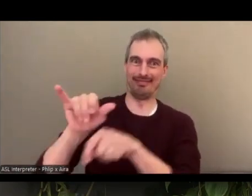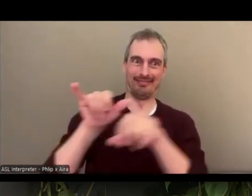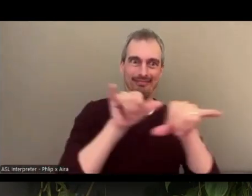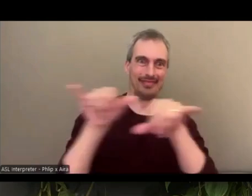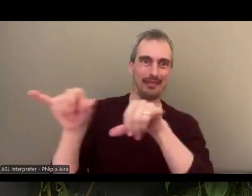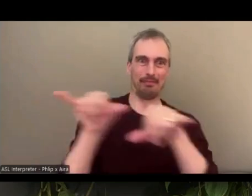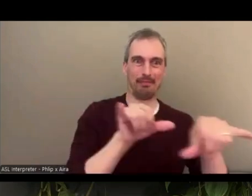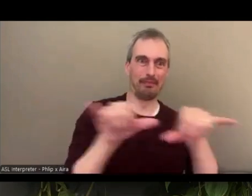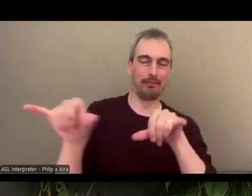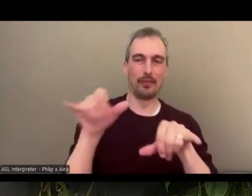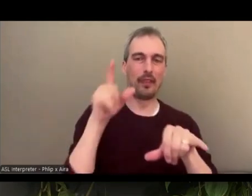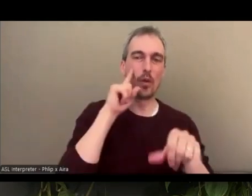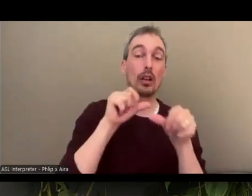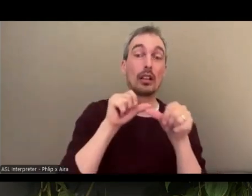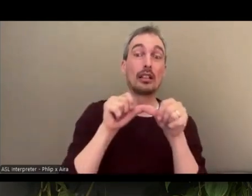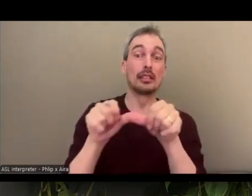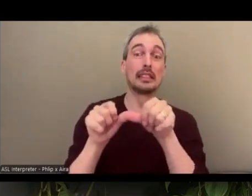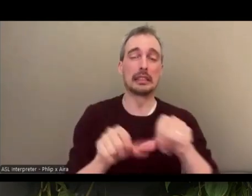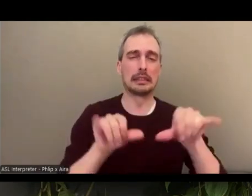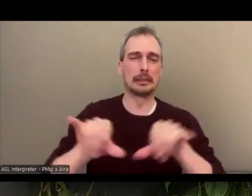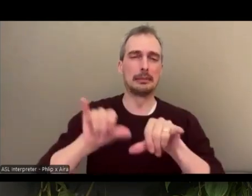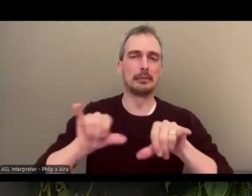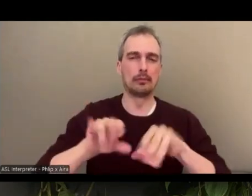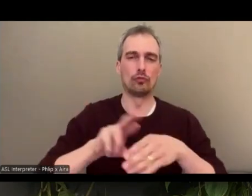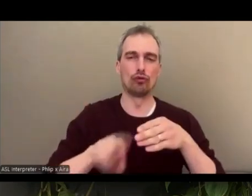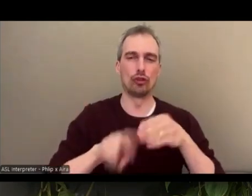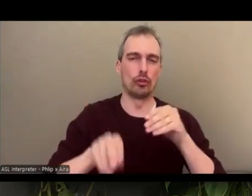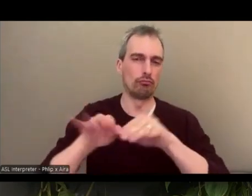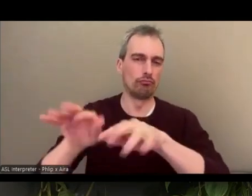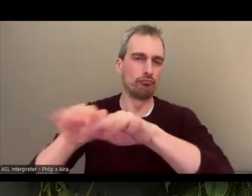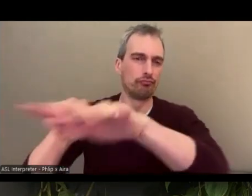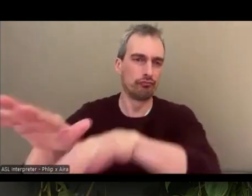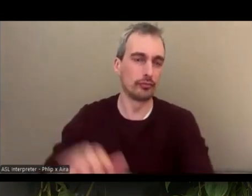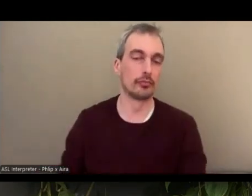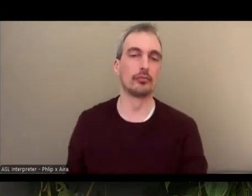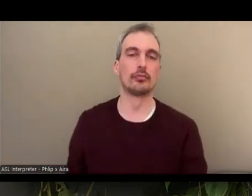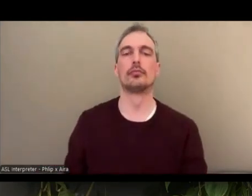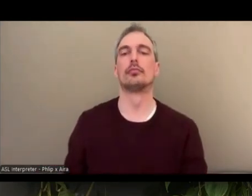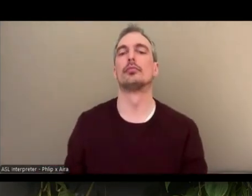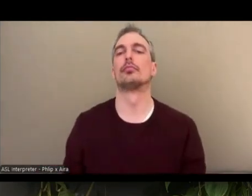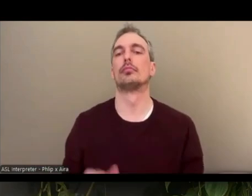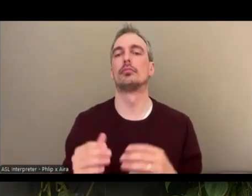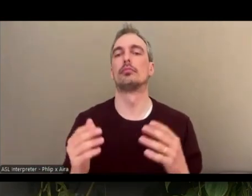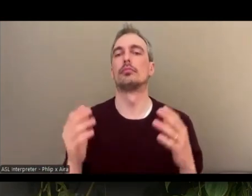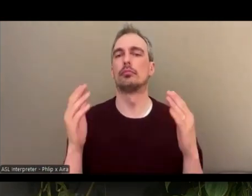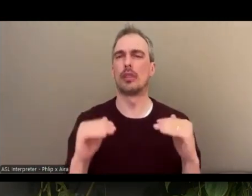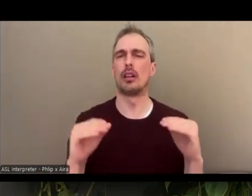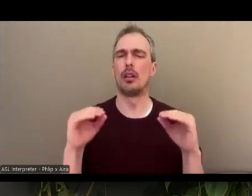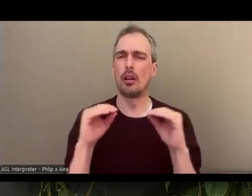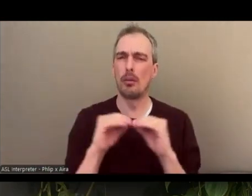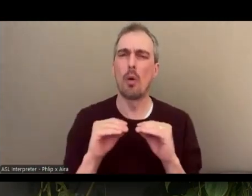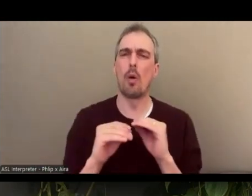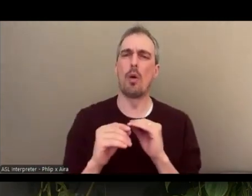Okay. So, There are other more manual checklists that you can and probably